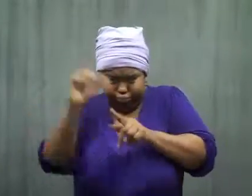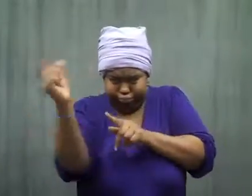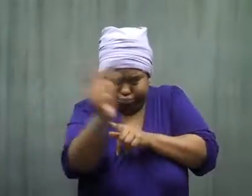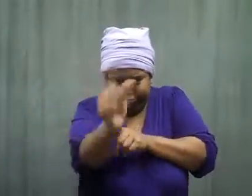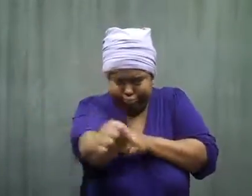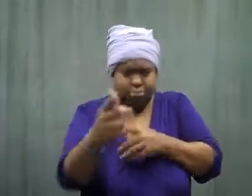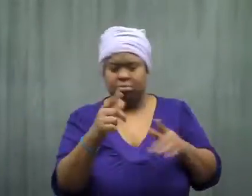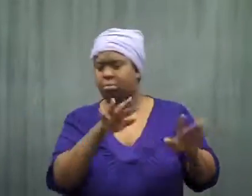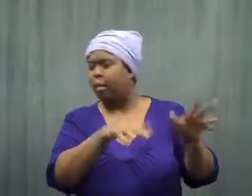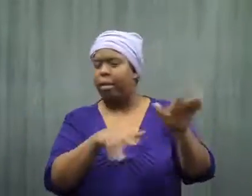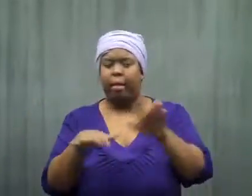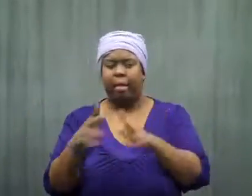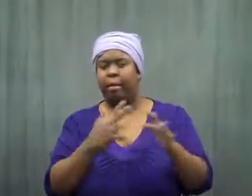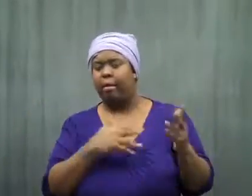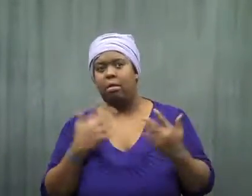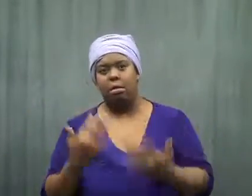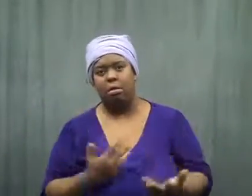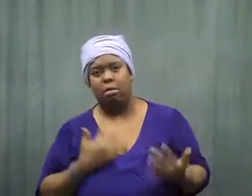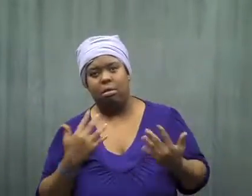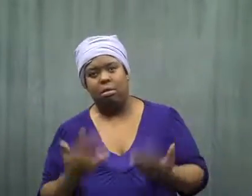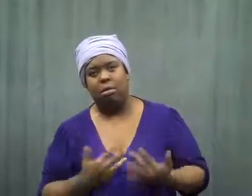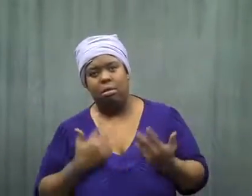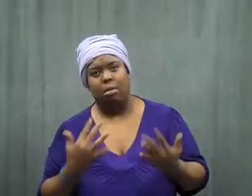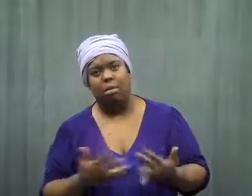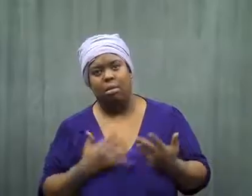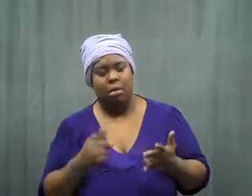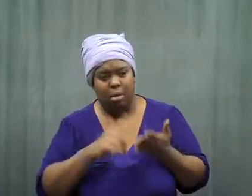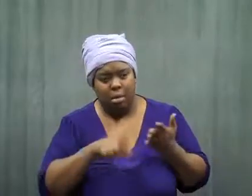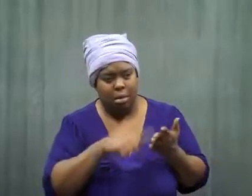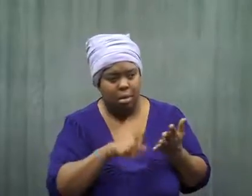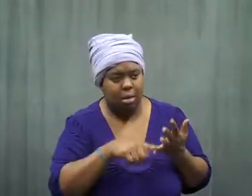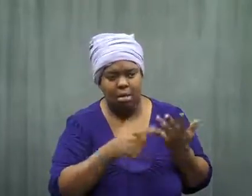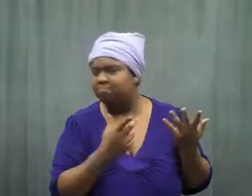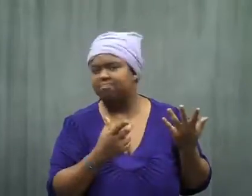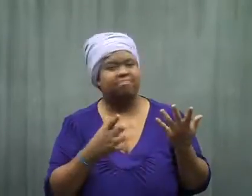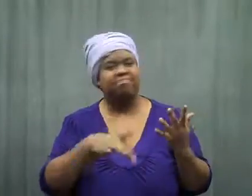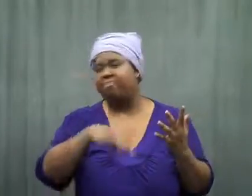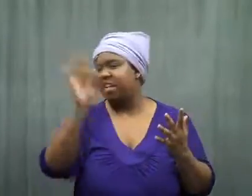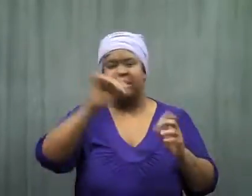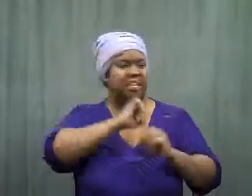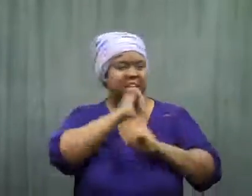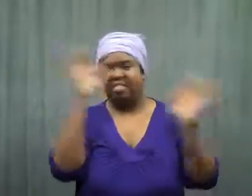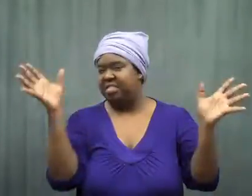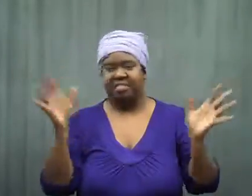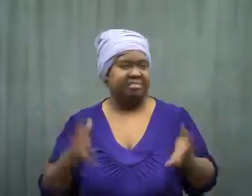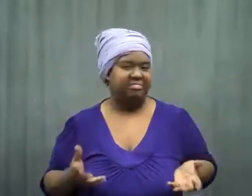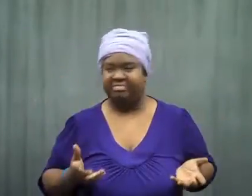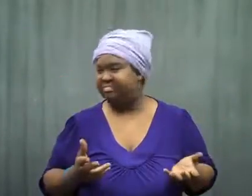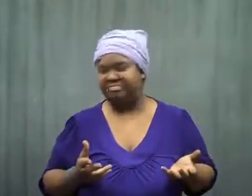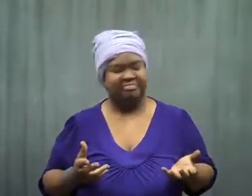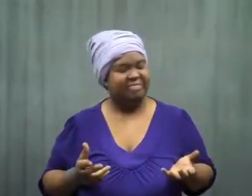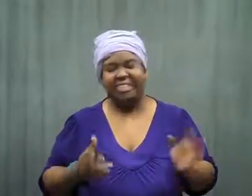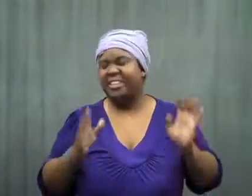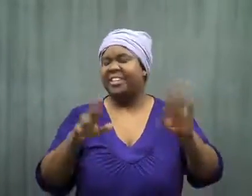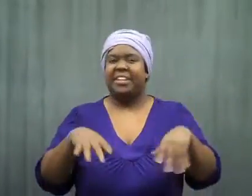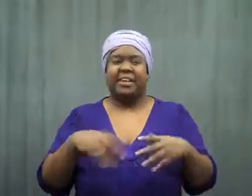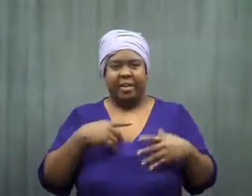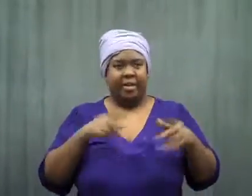We waited and waited while they checked everything out.